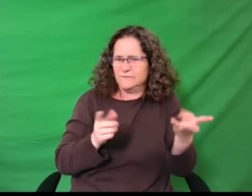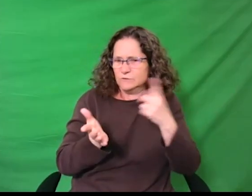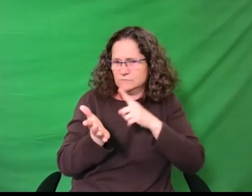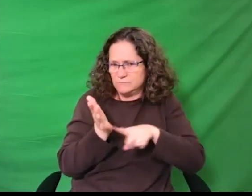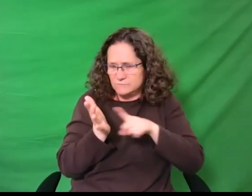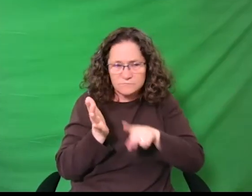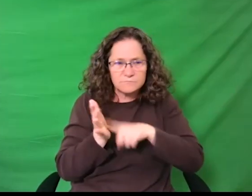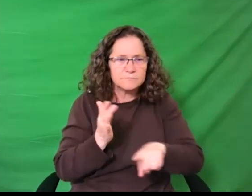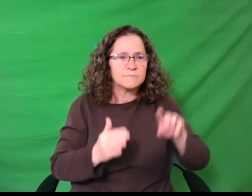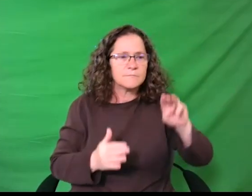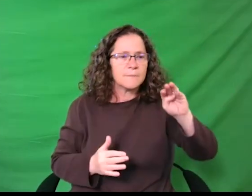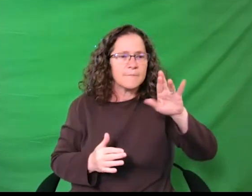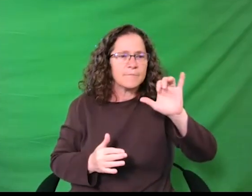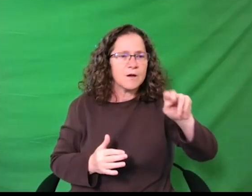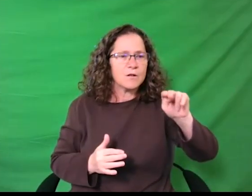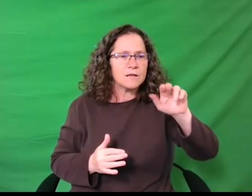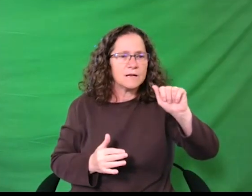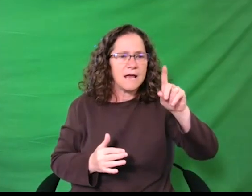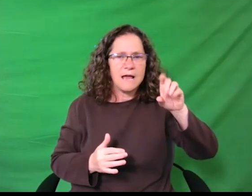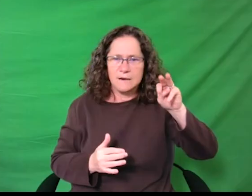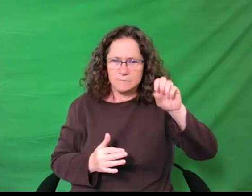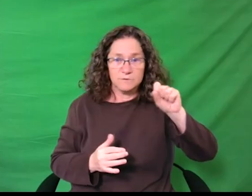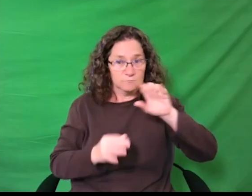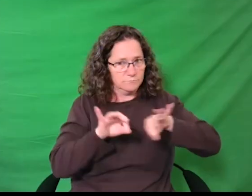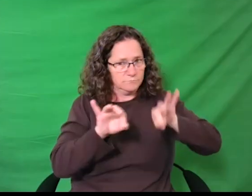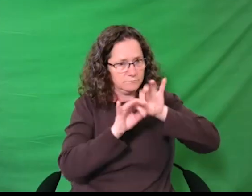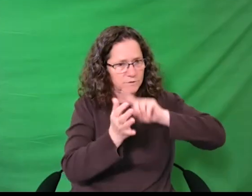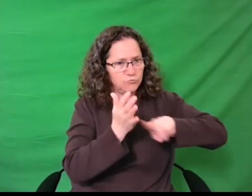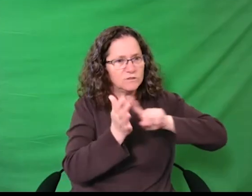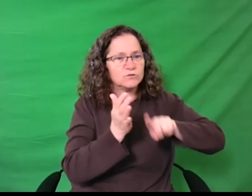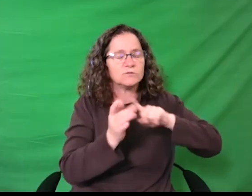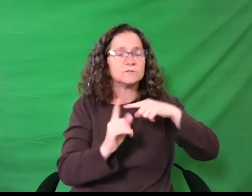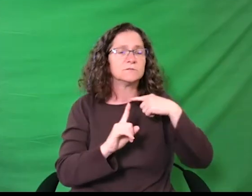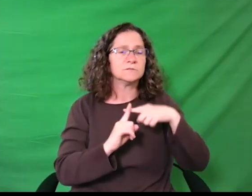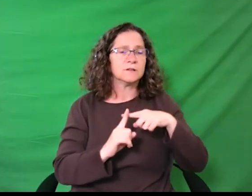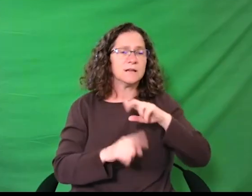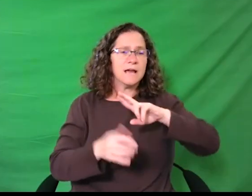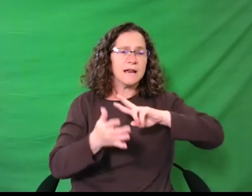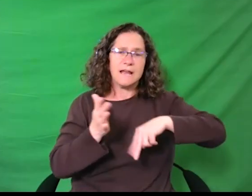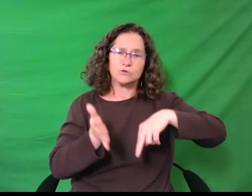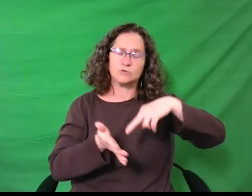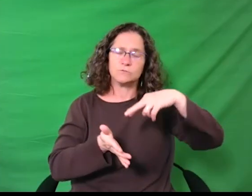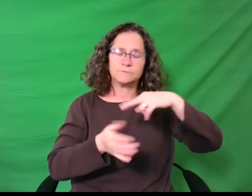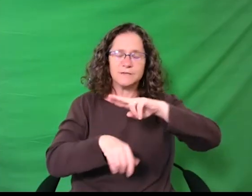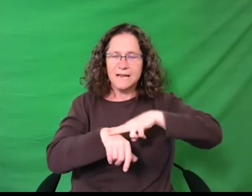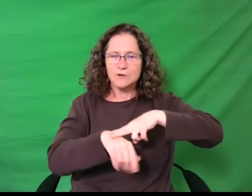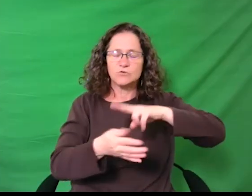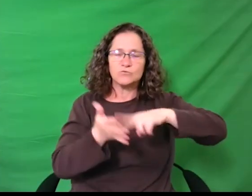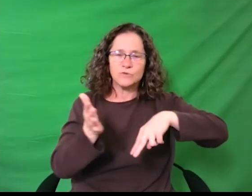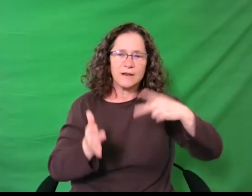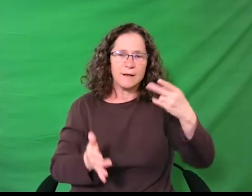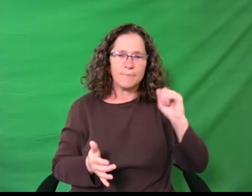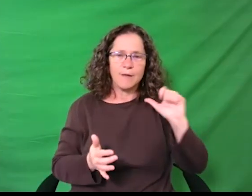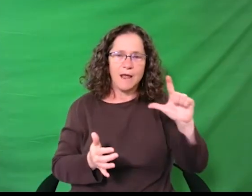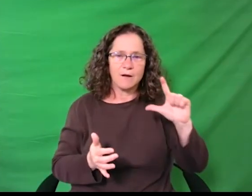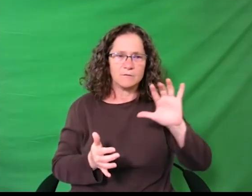and the National Reading Panel summary of all the important skills that children need in order to read.